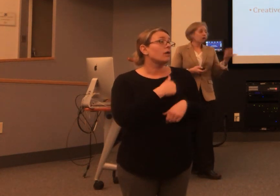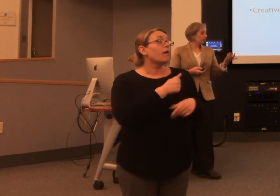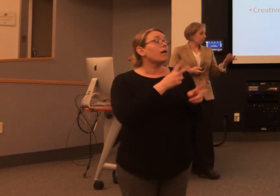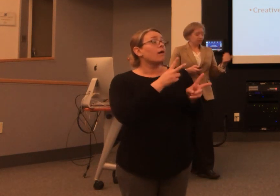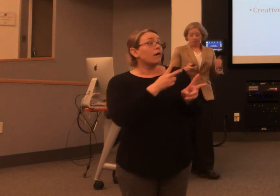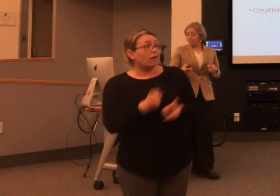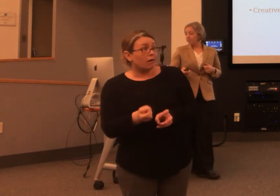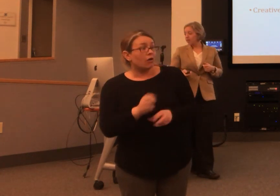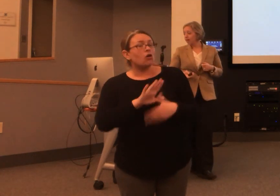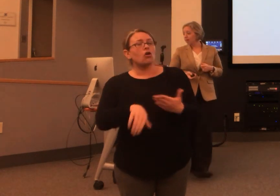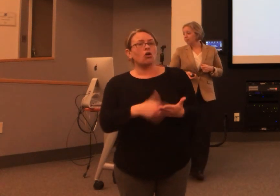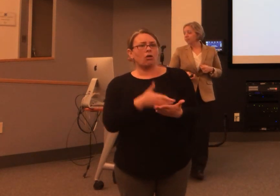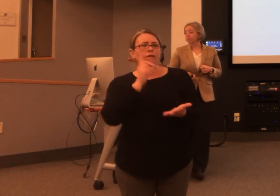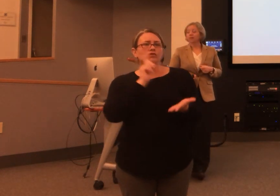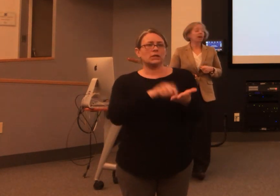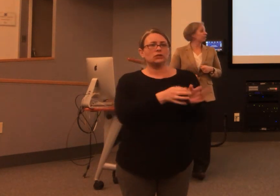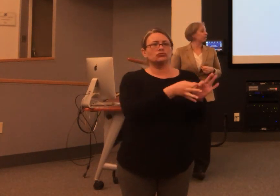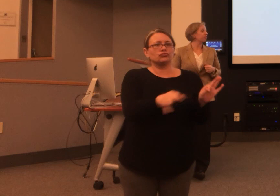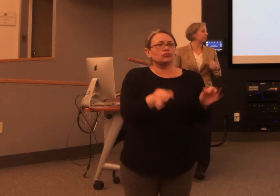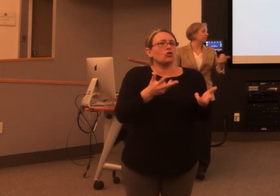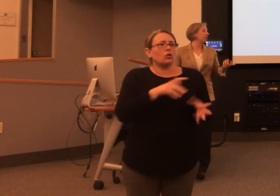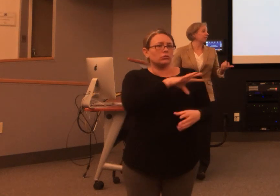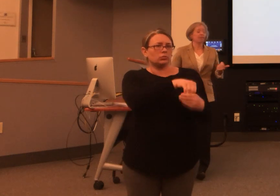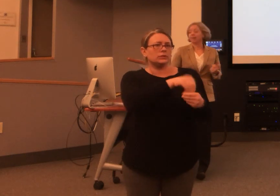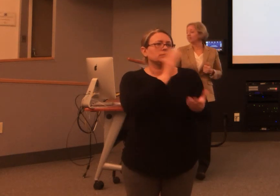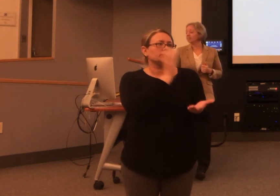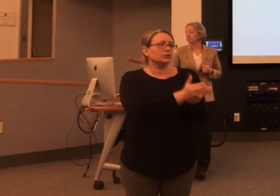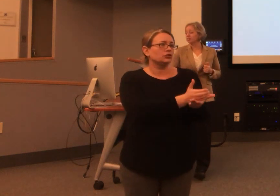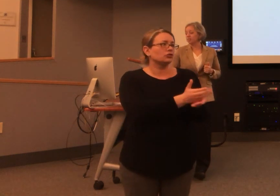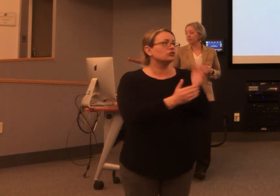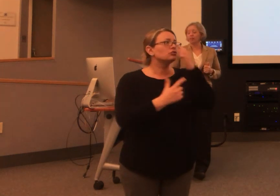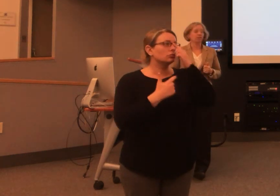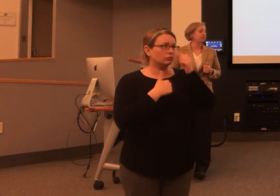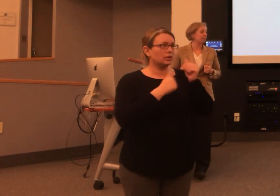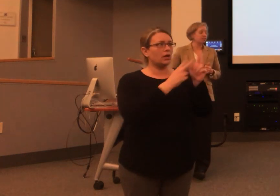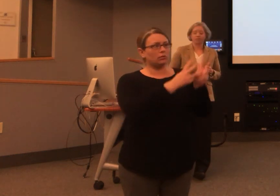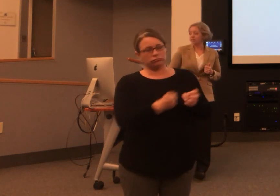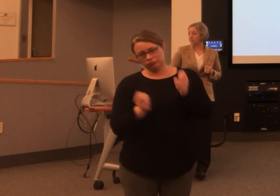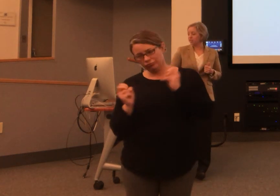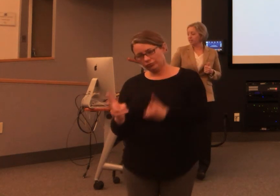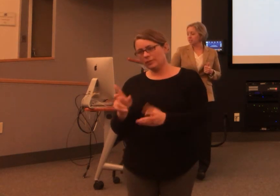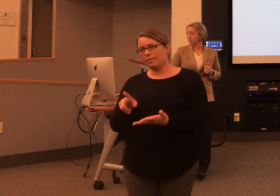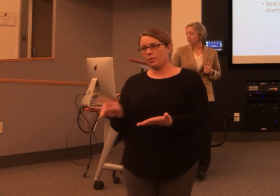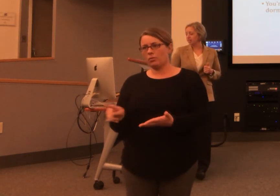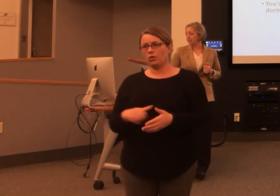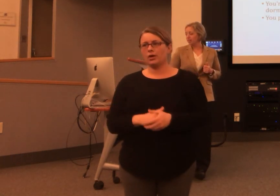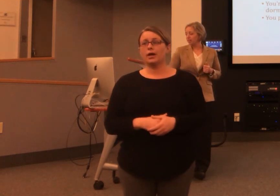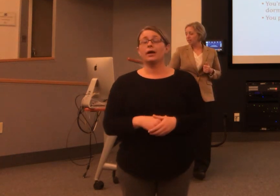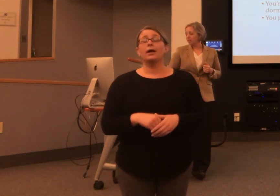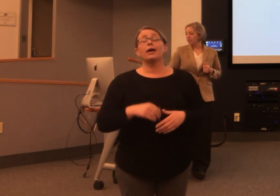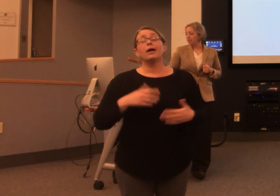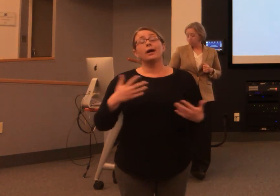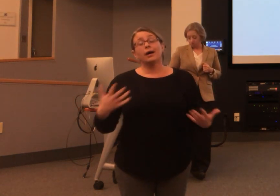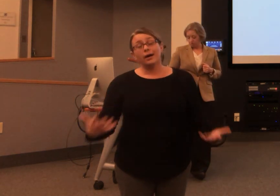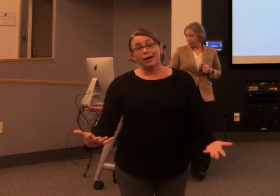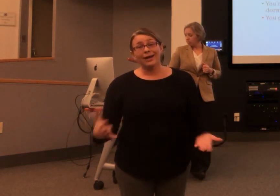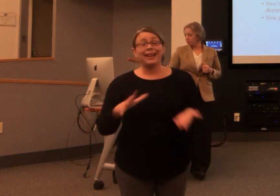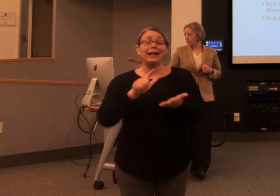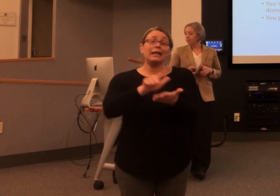Now arguably, I could have not done that. There's something called a face-to-face teaching exception. Oops.